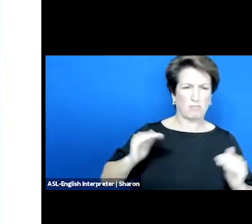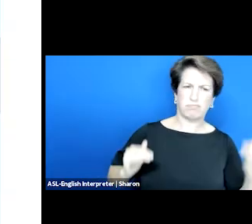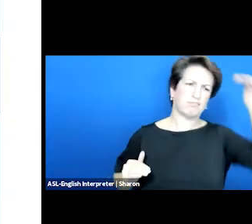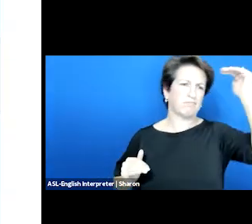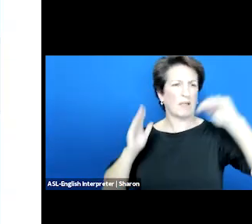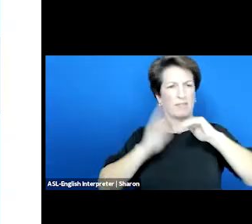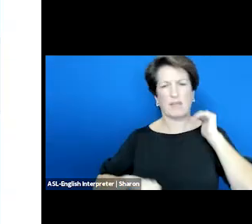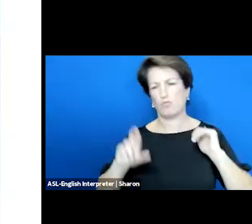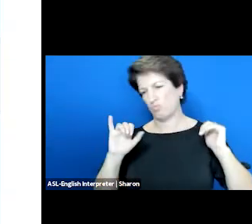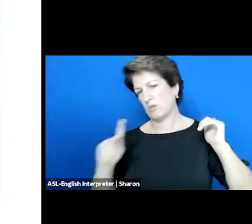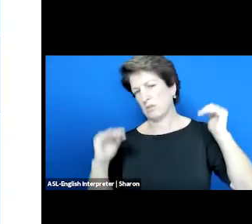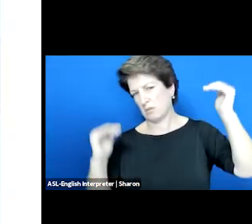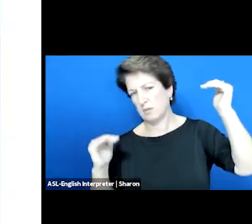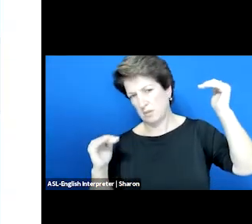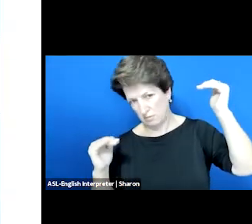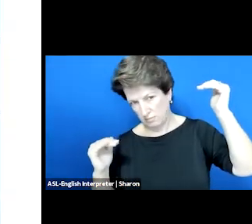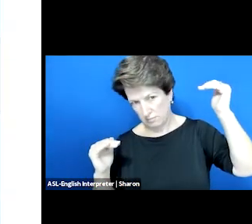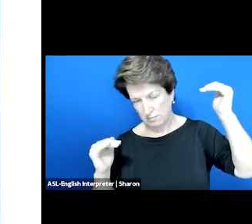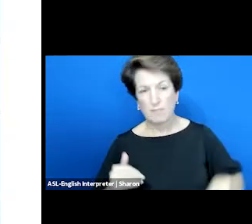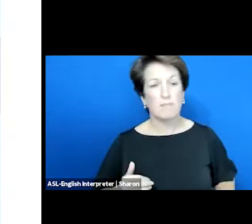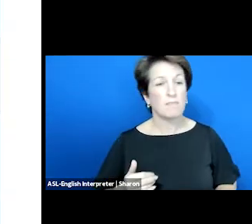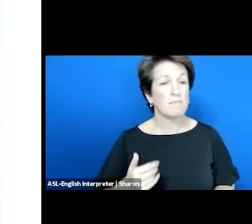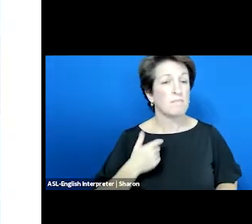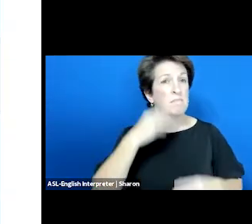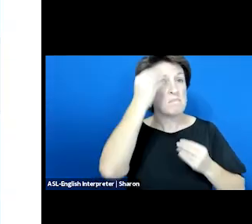we do know is that the COVID 19 infection during pregnancy can be very severe, so we are